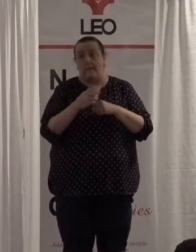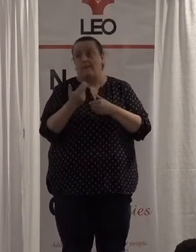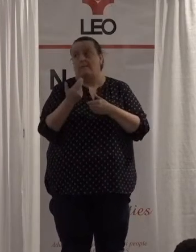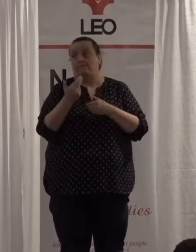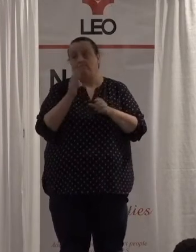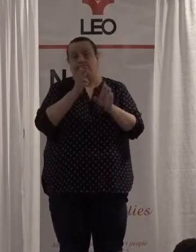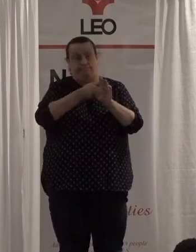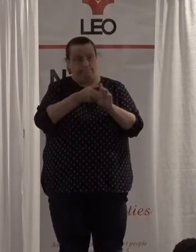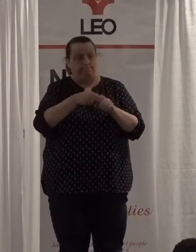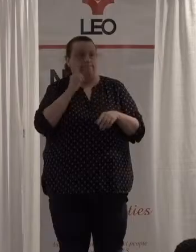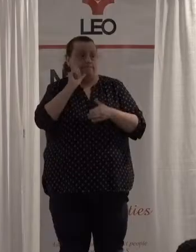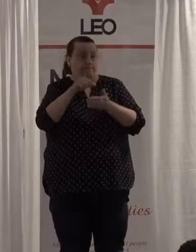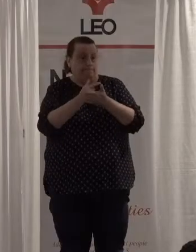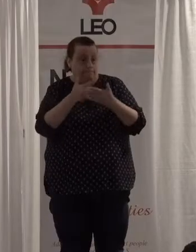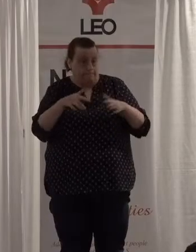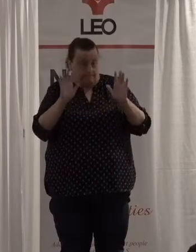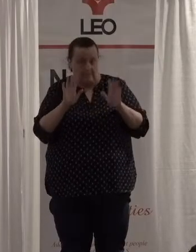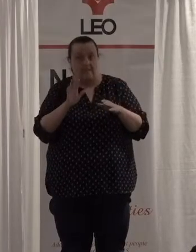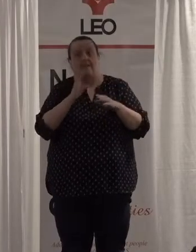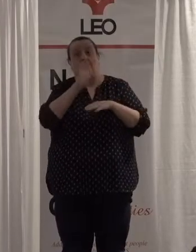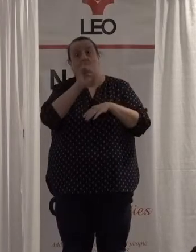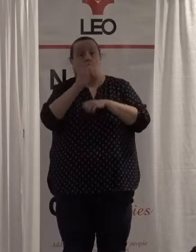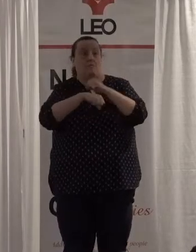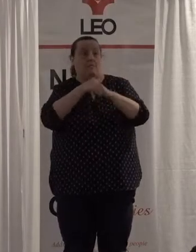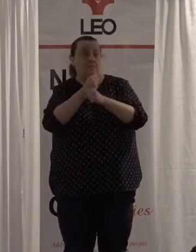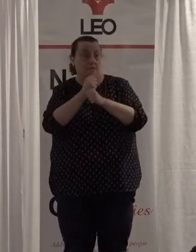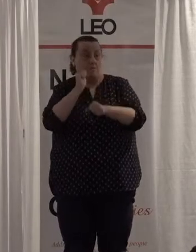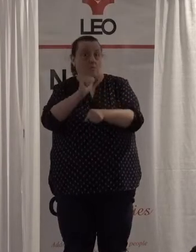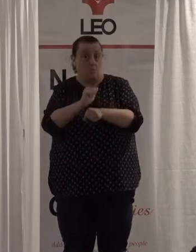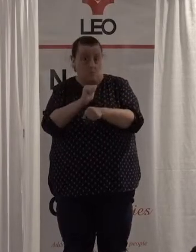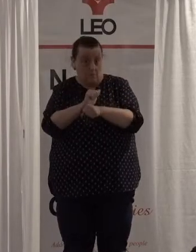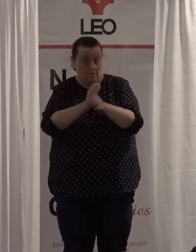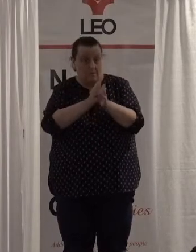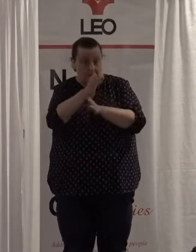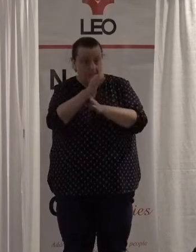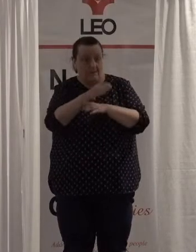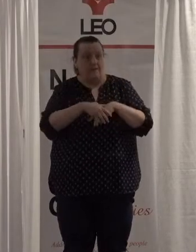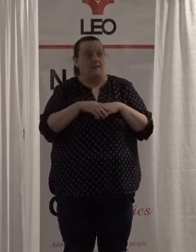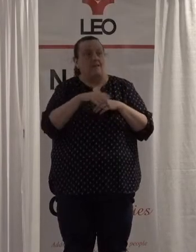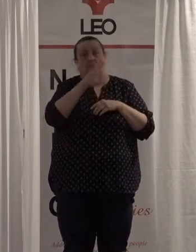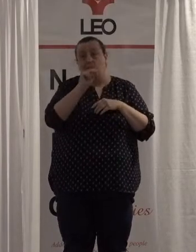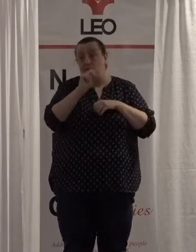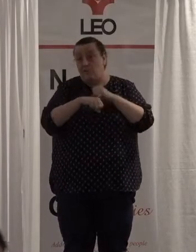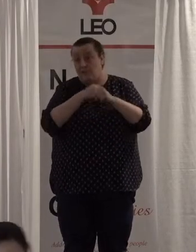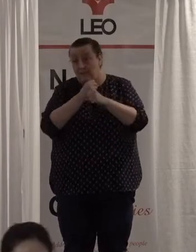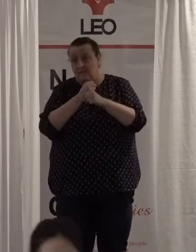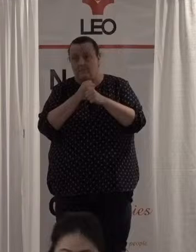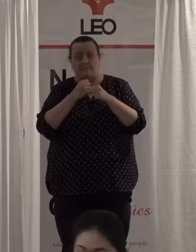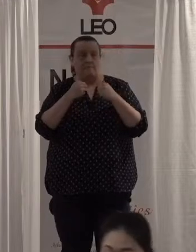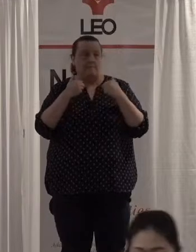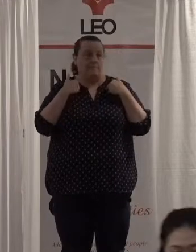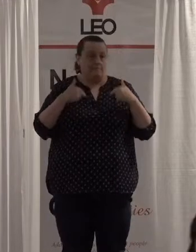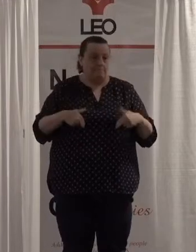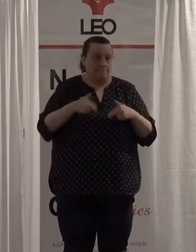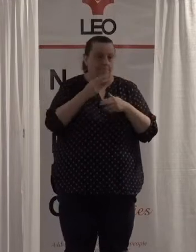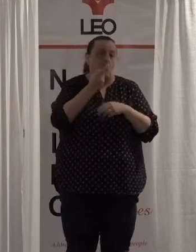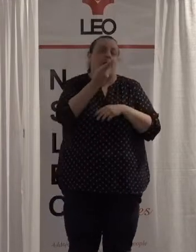AND ENJOYED A 40-YEAR CAREER, 30 YEARS IN ASPECTS OF HUMAN RESOURCES.